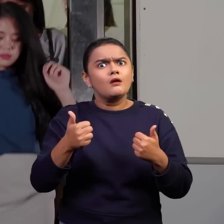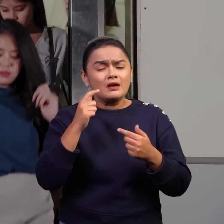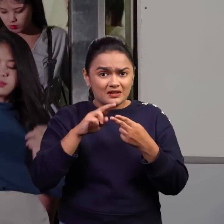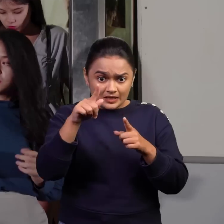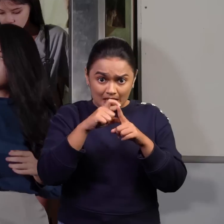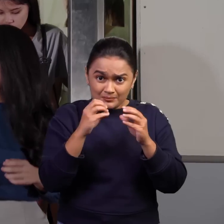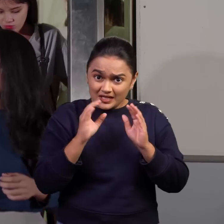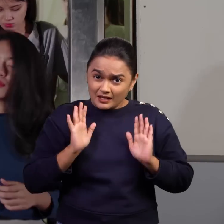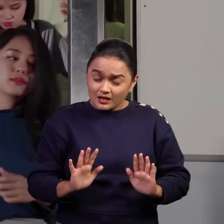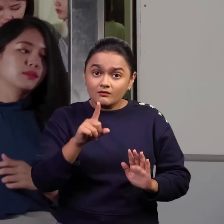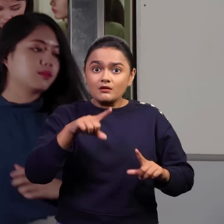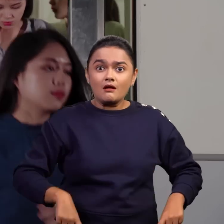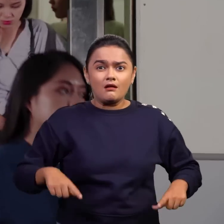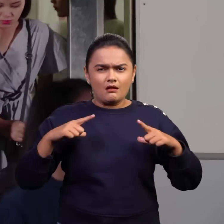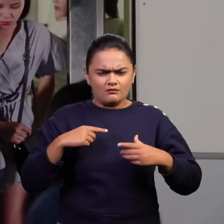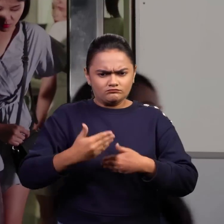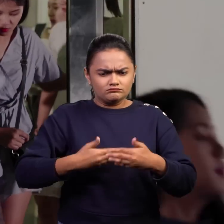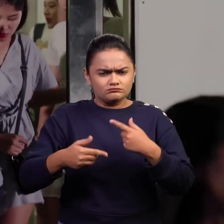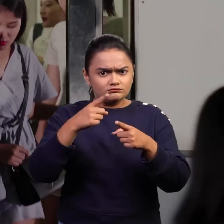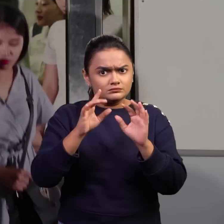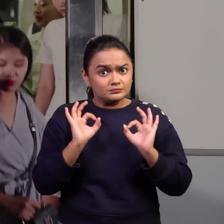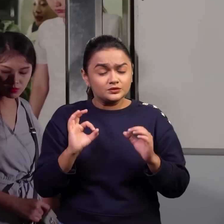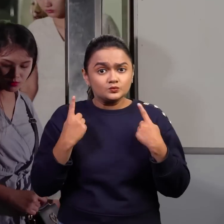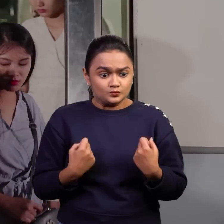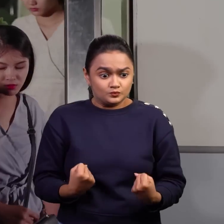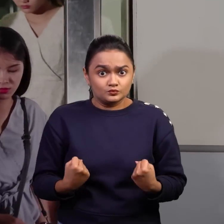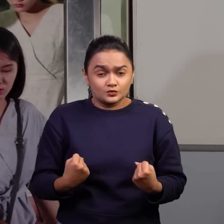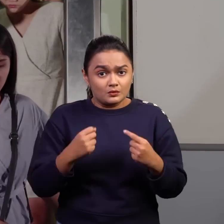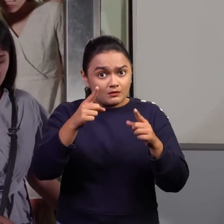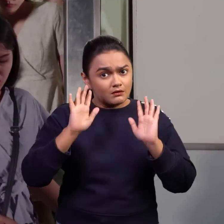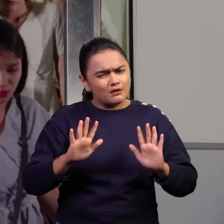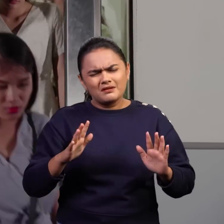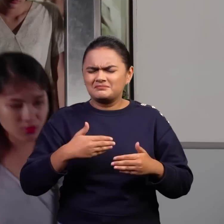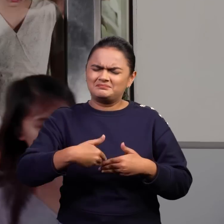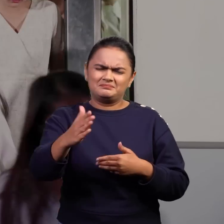Even if you are diabetic, you can lead a good and healthy life.